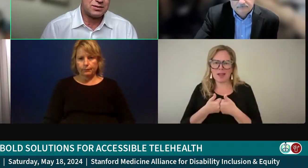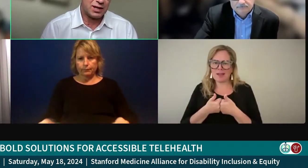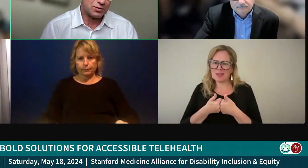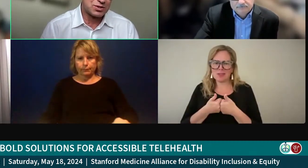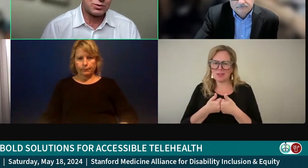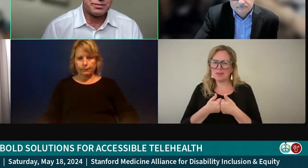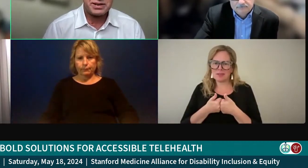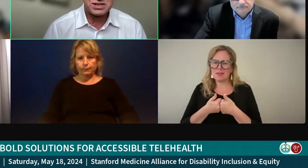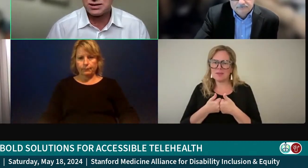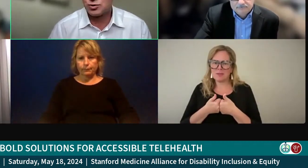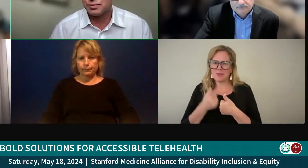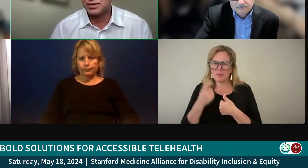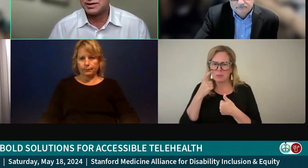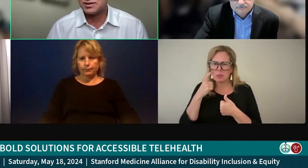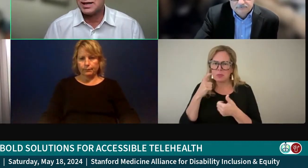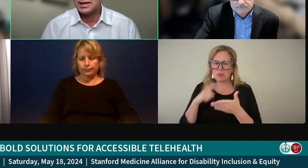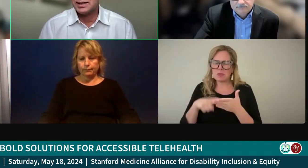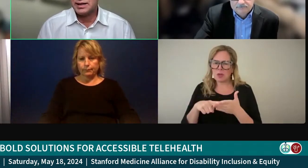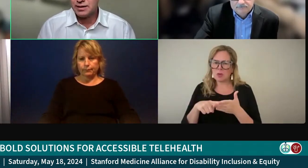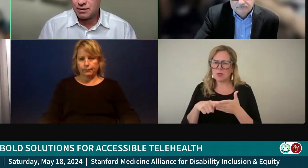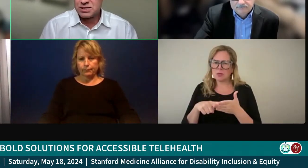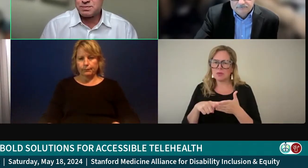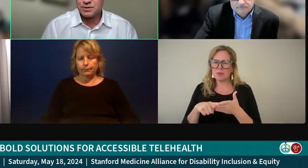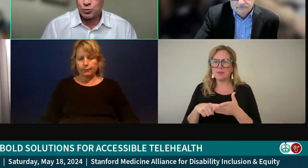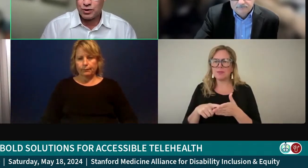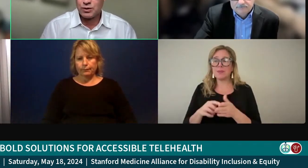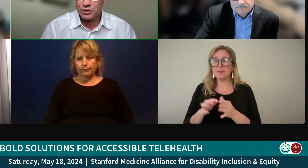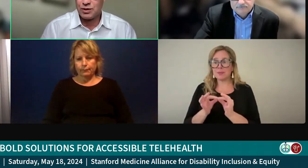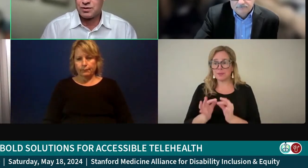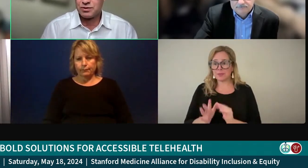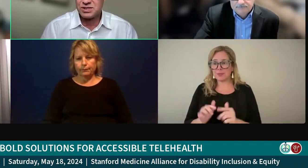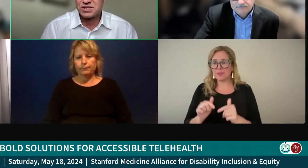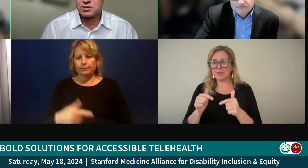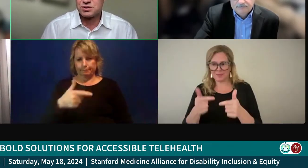I also wanna make a side comment that in our experience, working with a lot of organizations